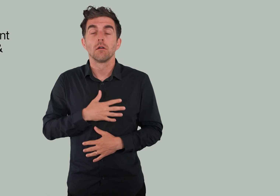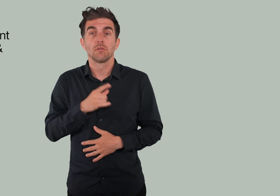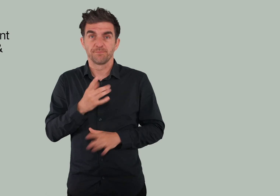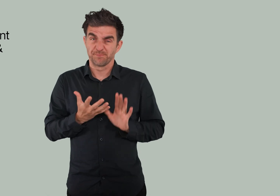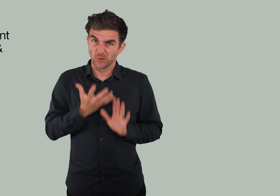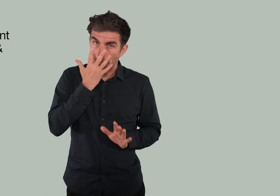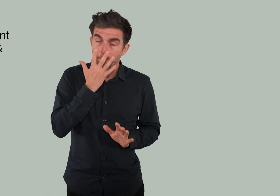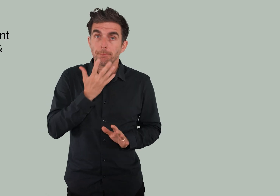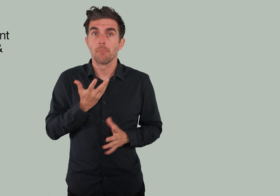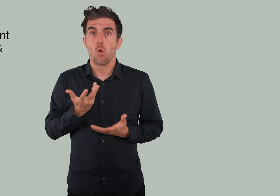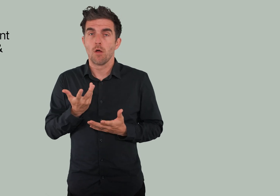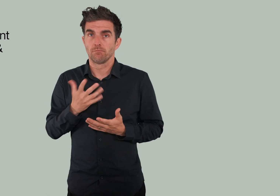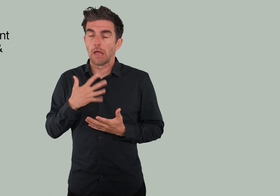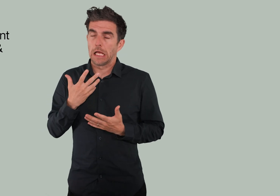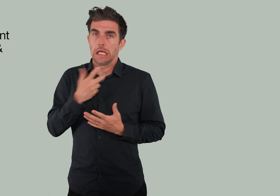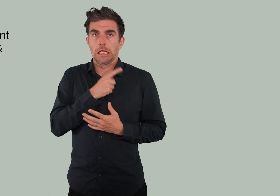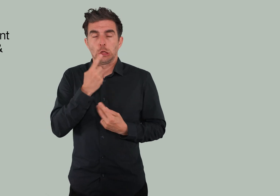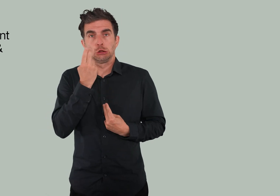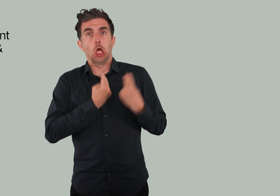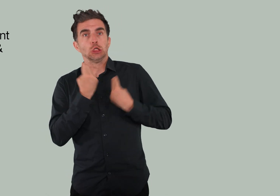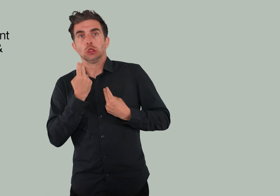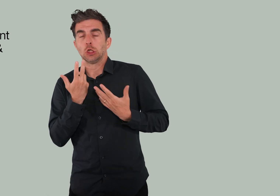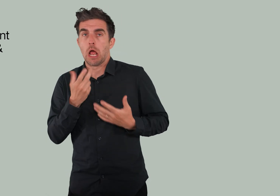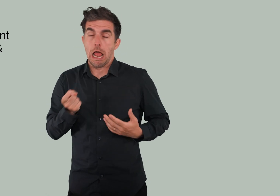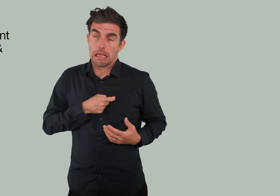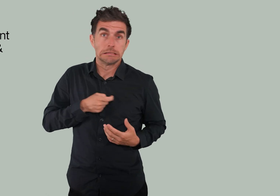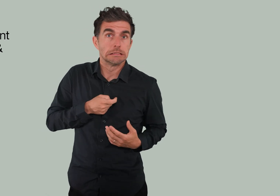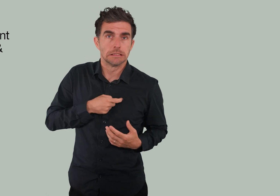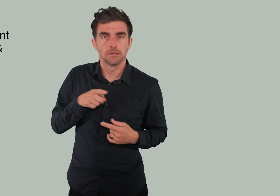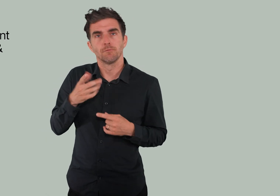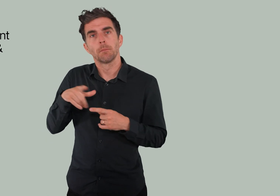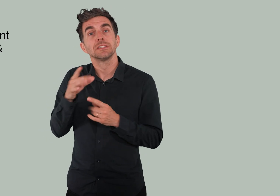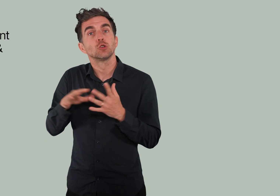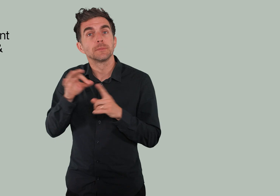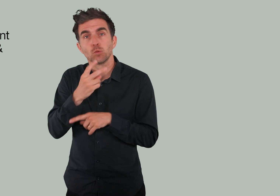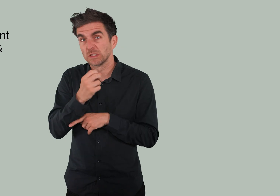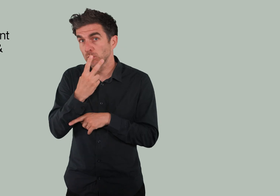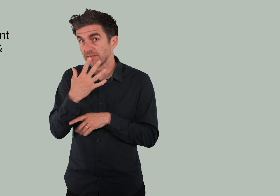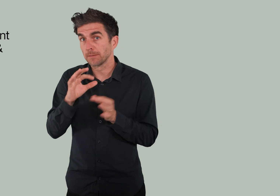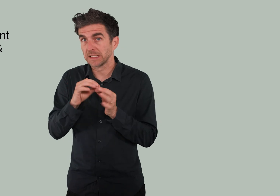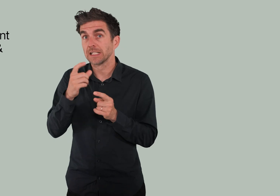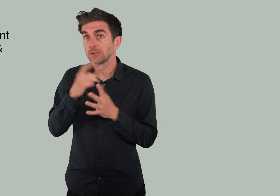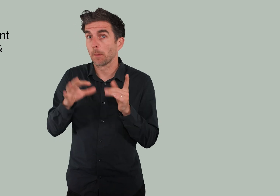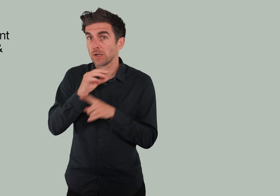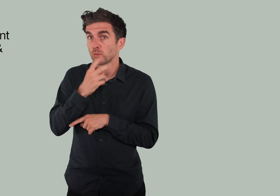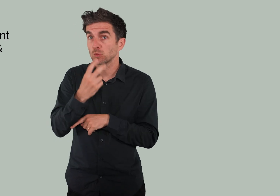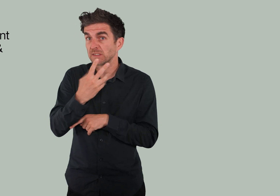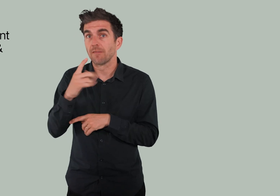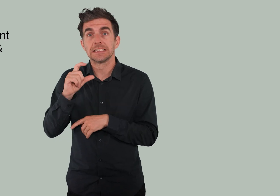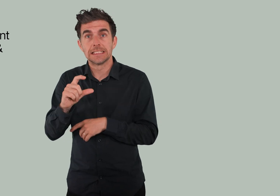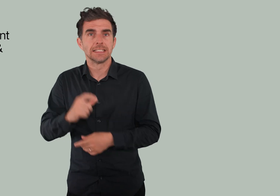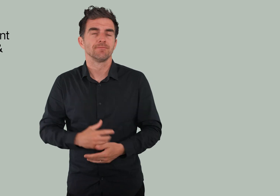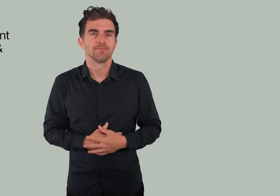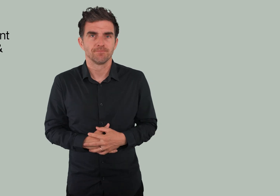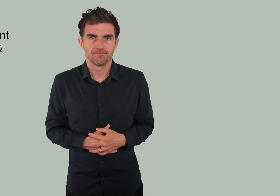such as shame, fear of judgement and anxiety (DWP, 2025b; DWP, 2025c).